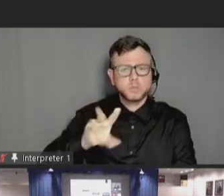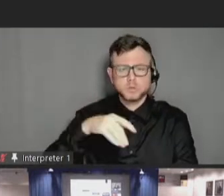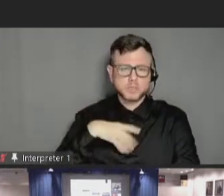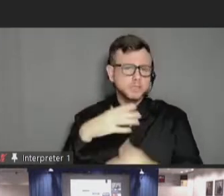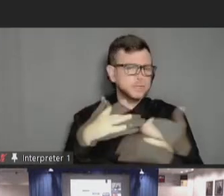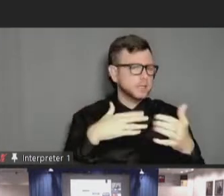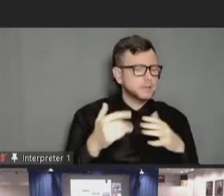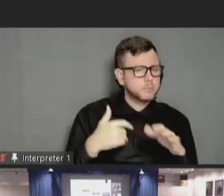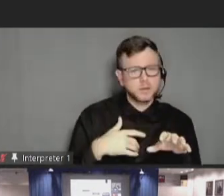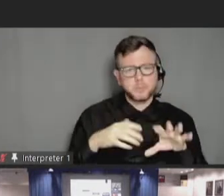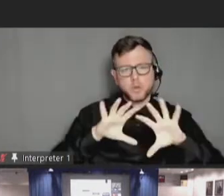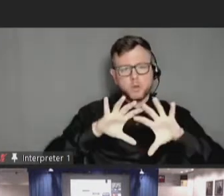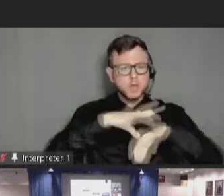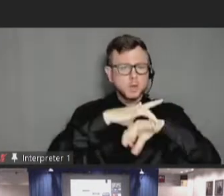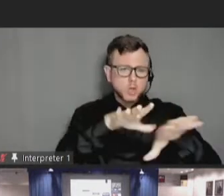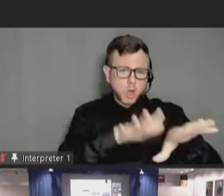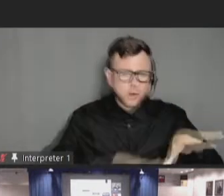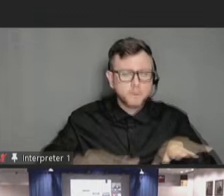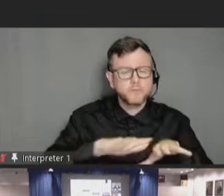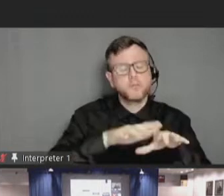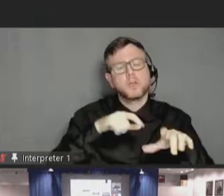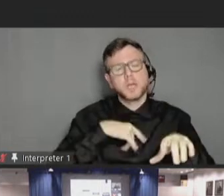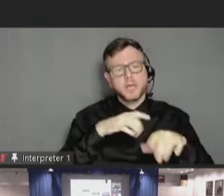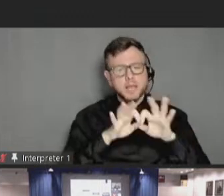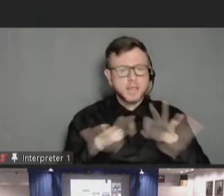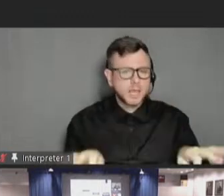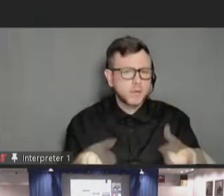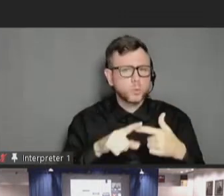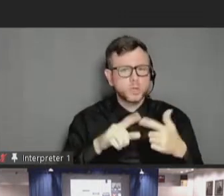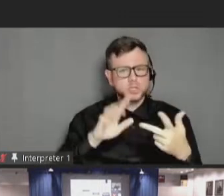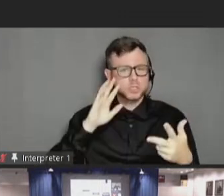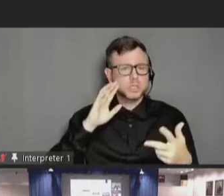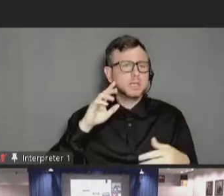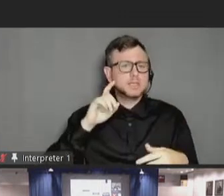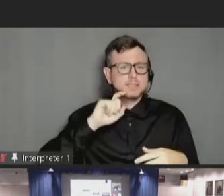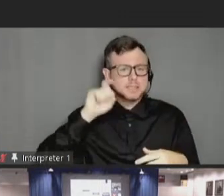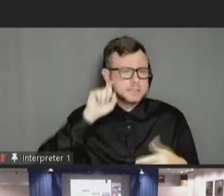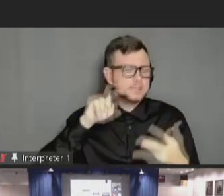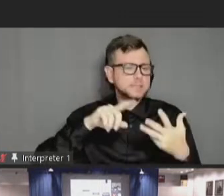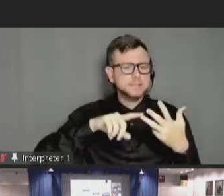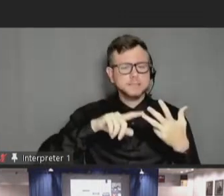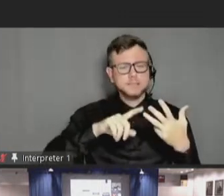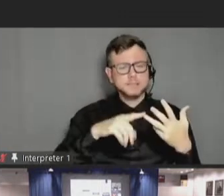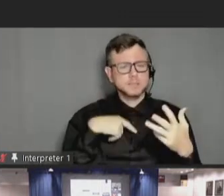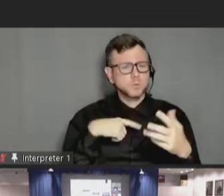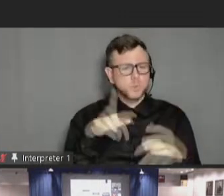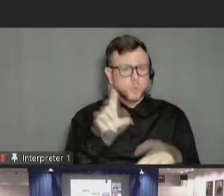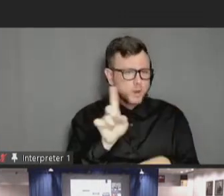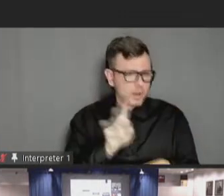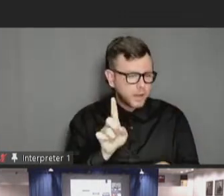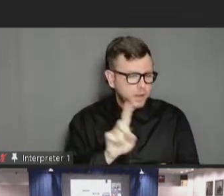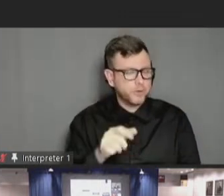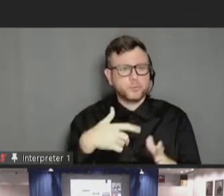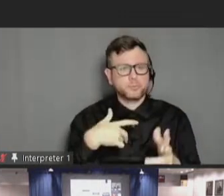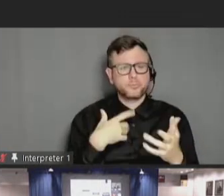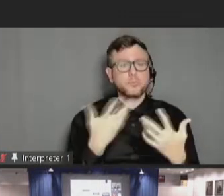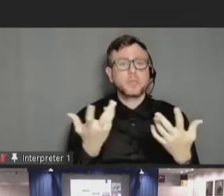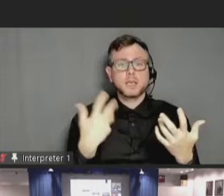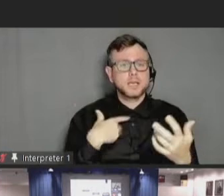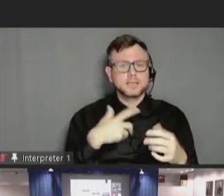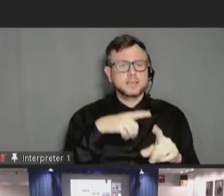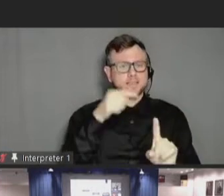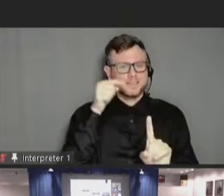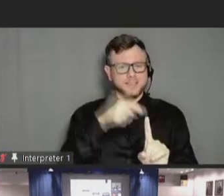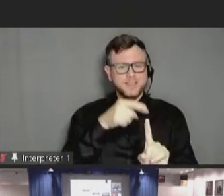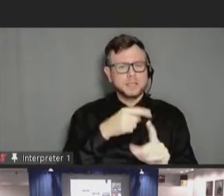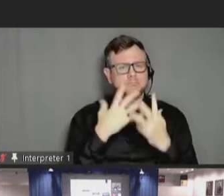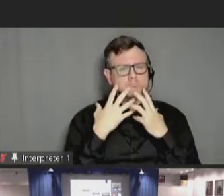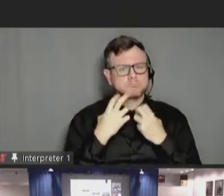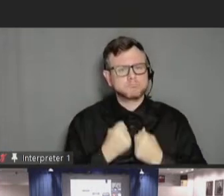language, gender, sector, and lived experience. So that this compassionate workforce is able to